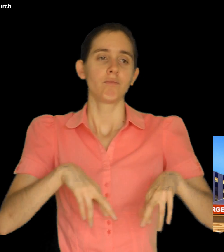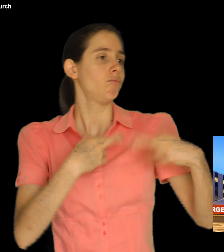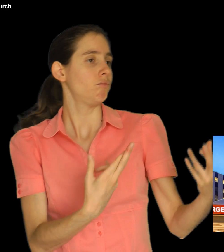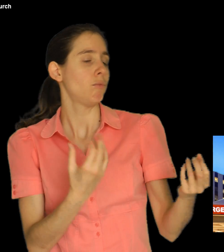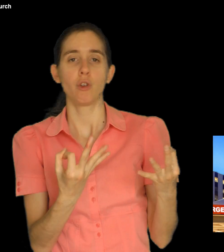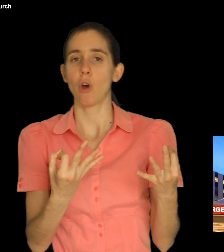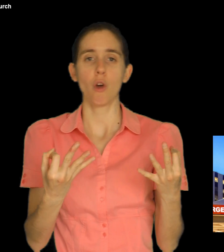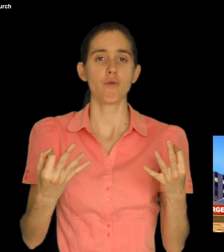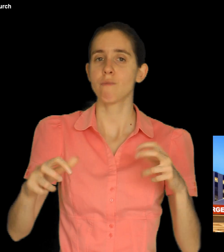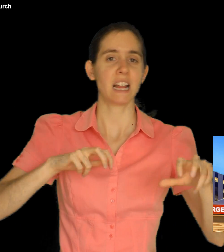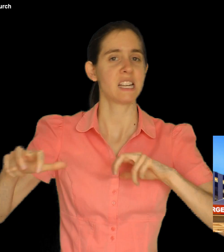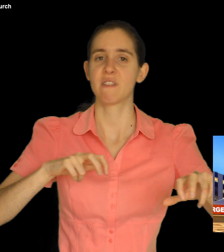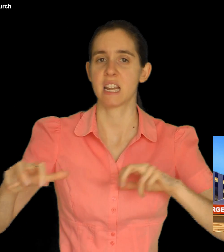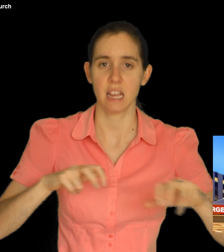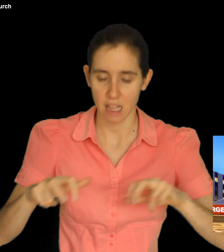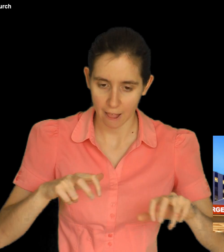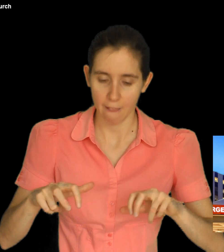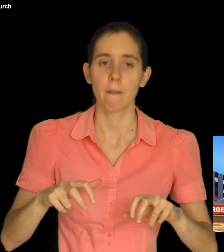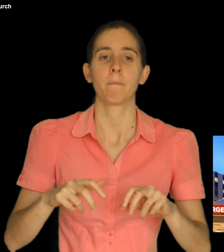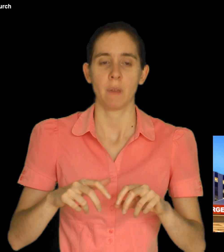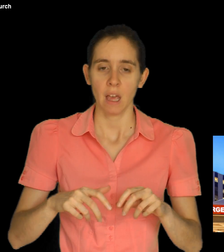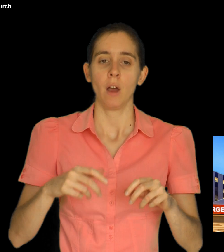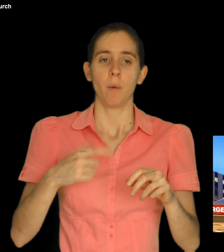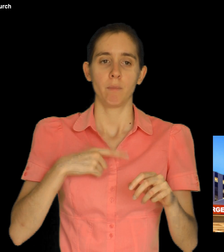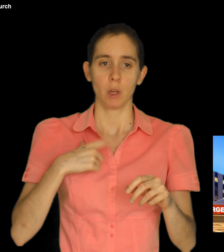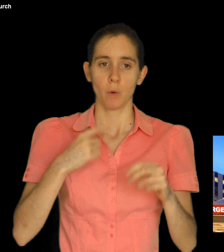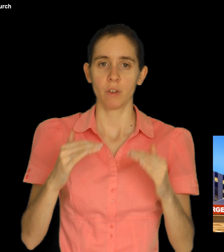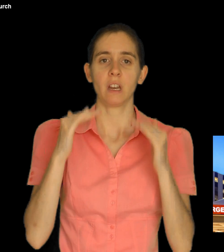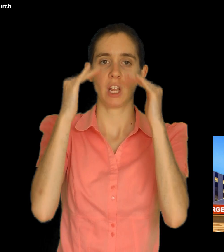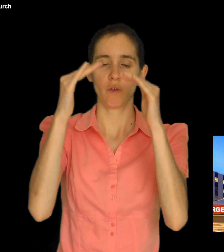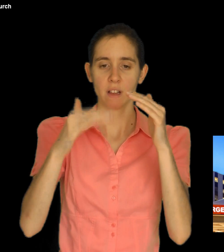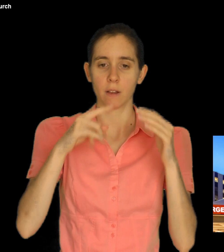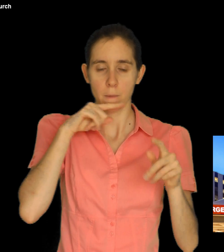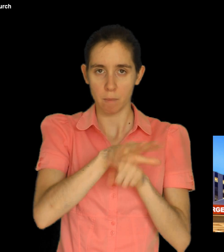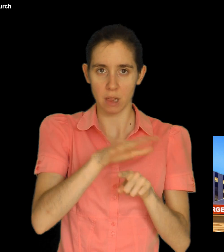process by elevating blood pressure, worsening blood fats, and elevating blood